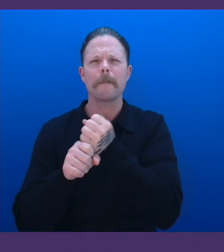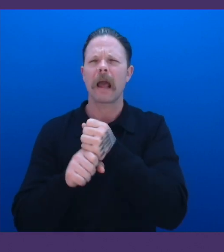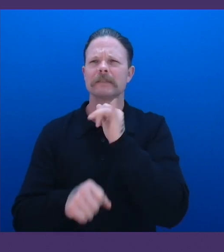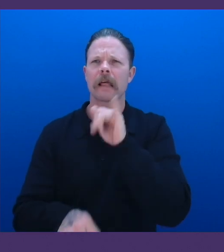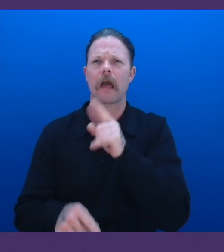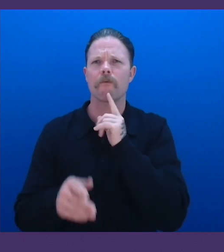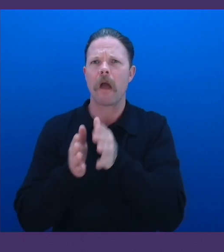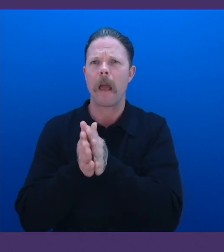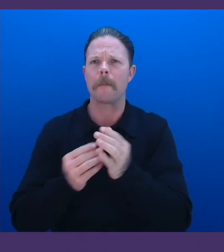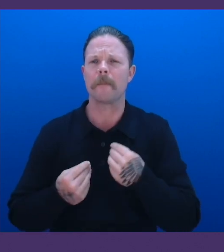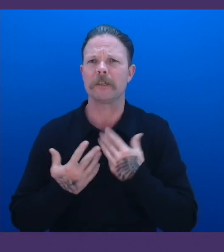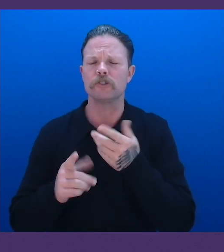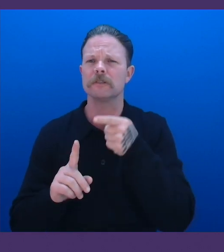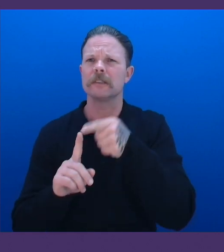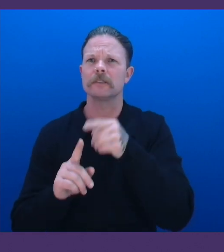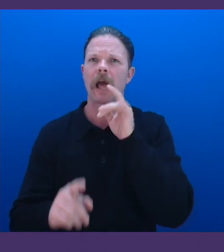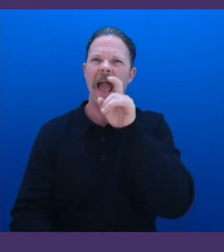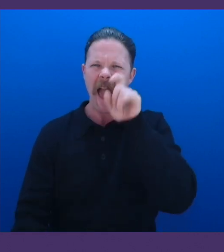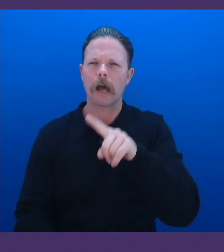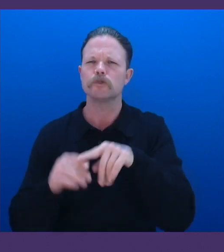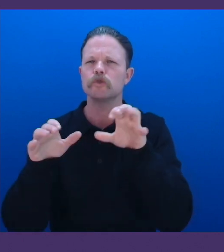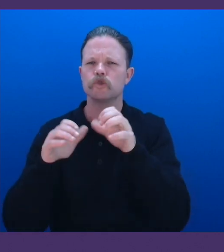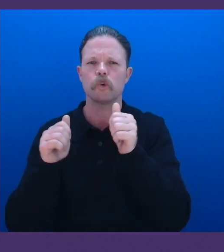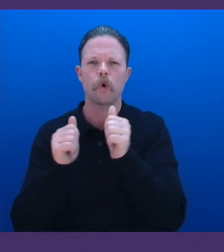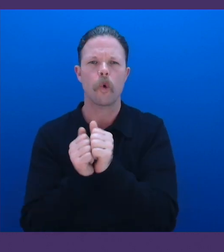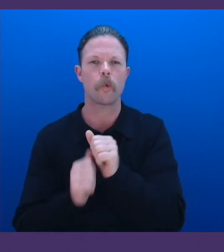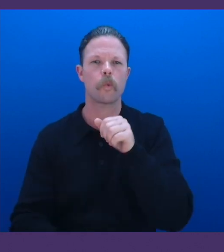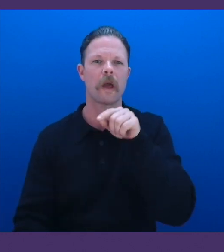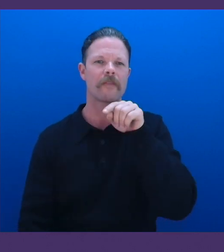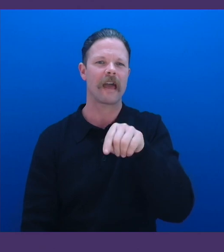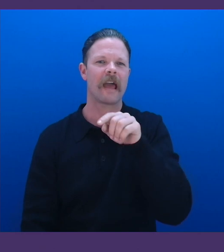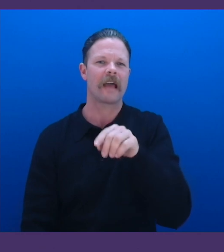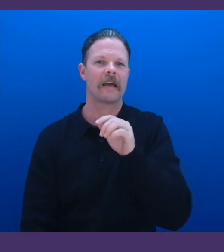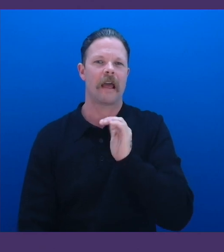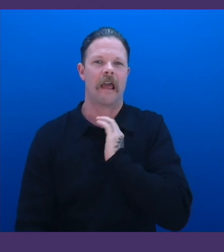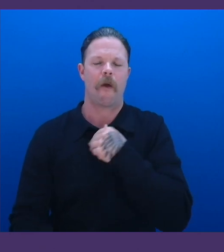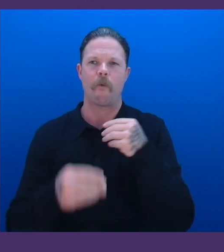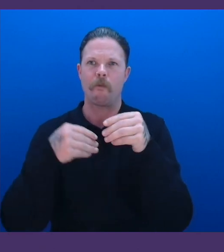that it has to do with inner markets. So, no matter where the company, the manufacturer, the importer,